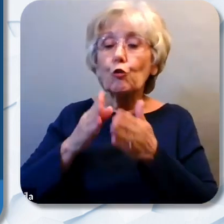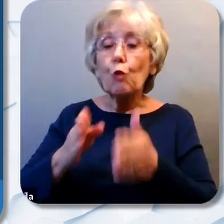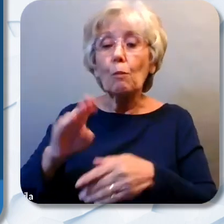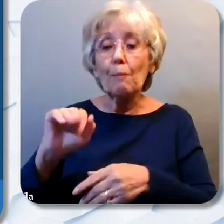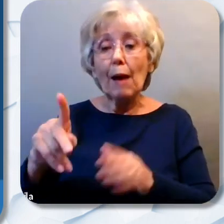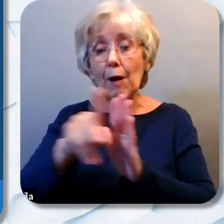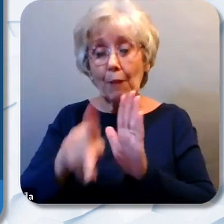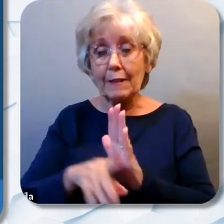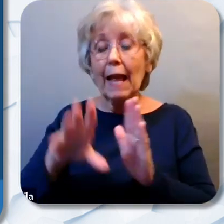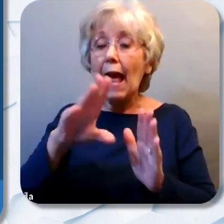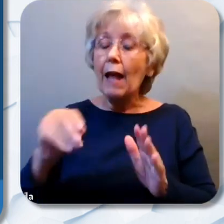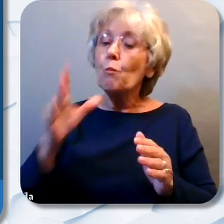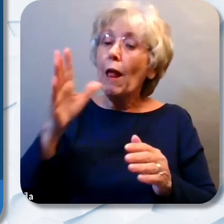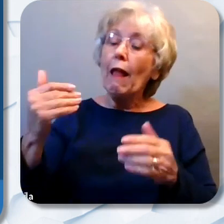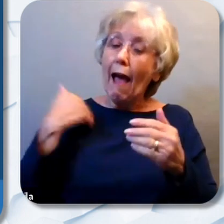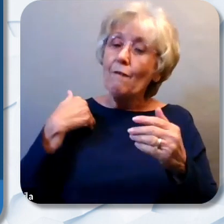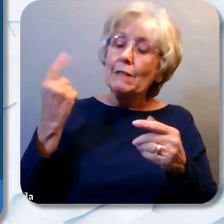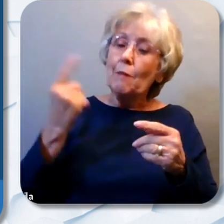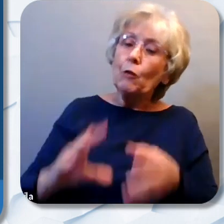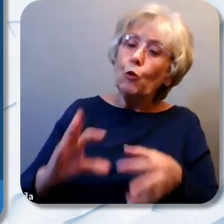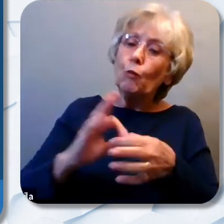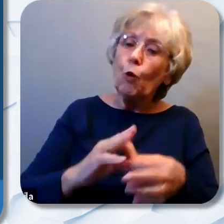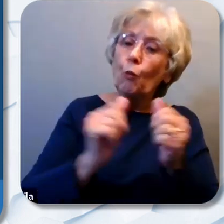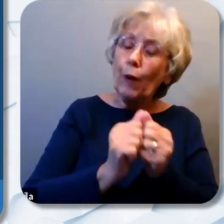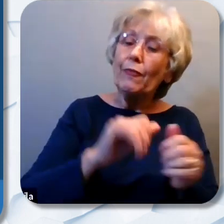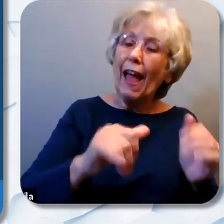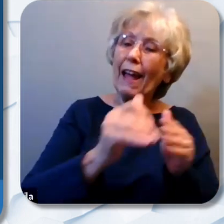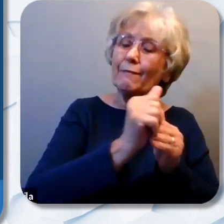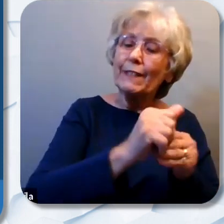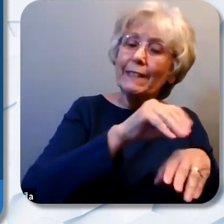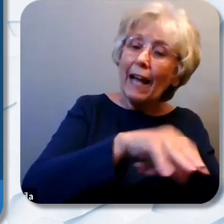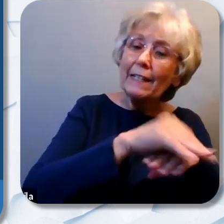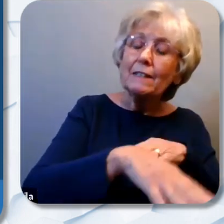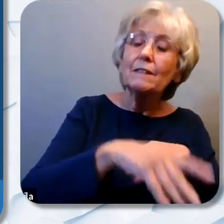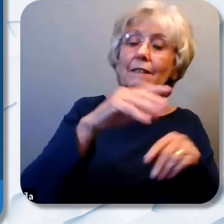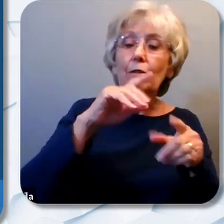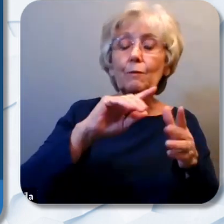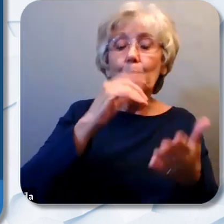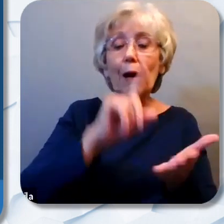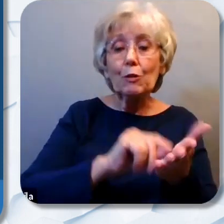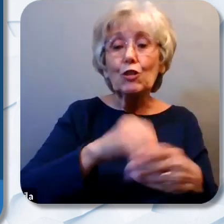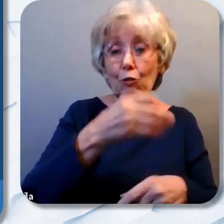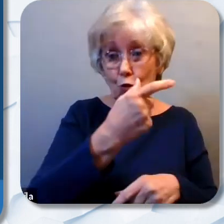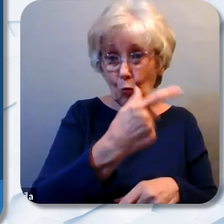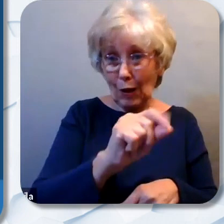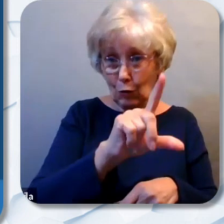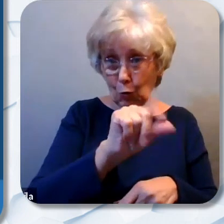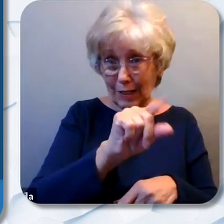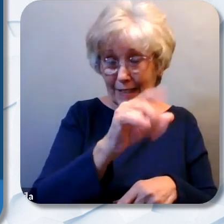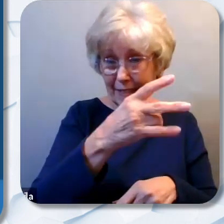first published in 2017. To address birth to three, in order to fully address the learning and